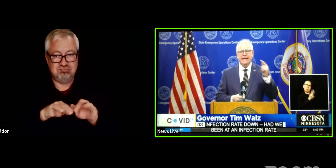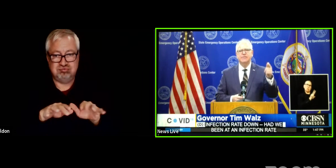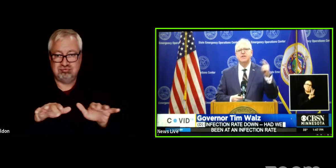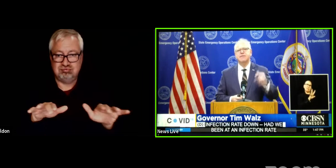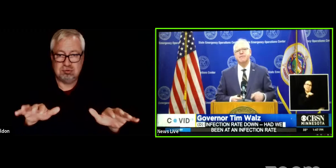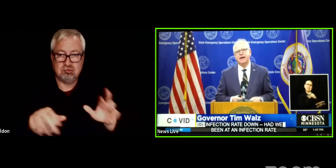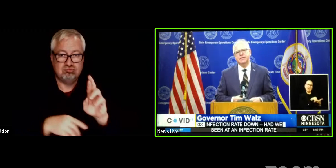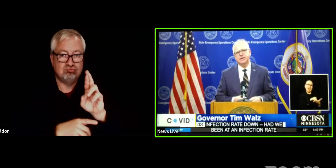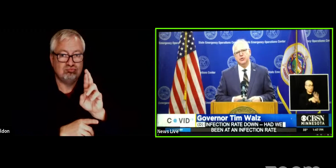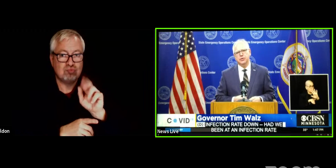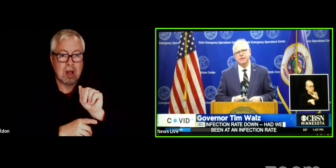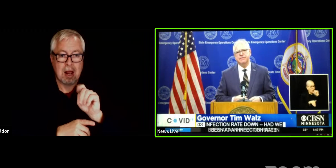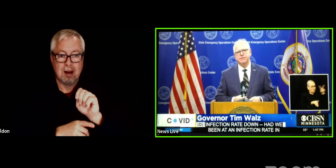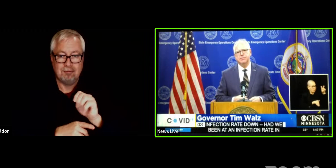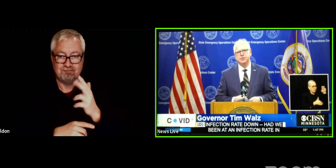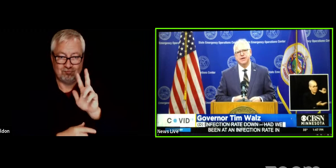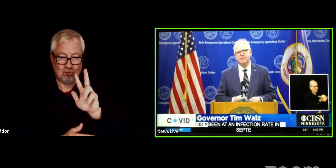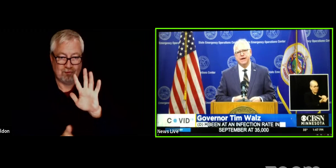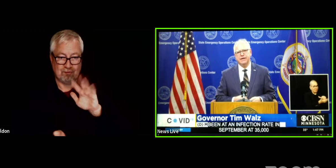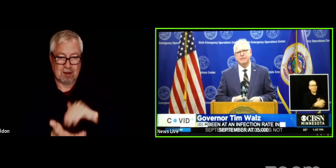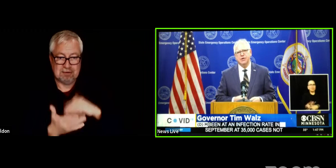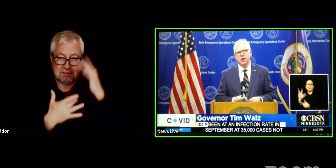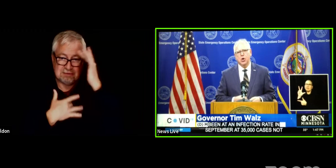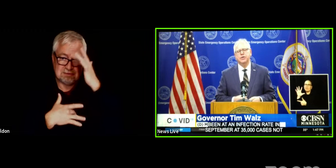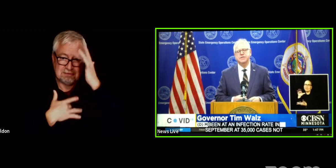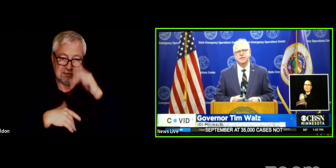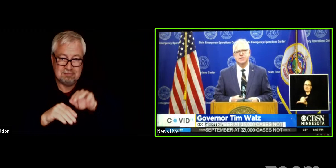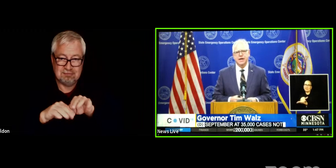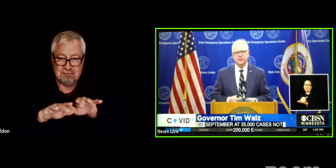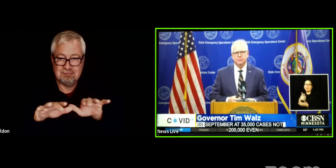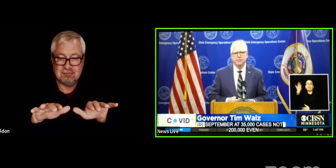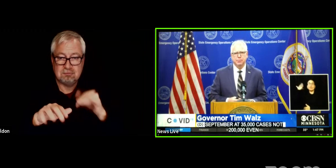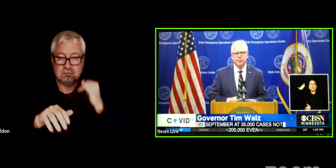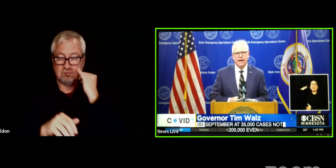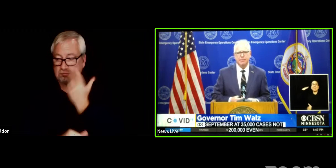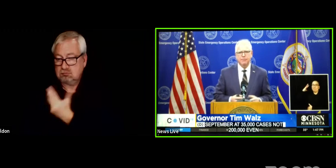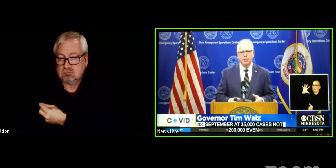EVEN IF THAT VACCINE HAD ONLY BEEN 50% EFFECTIVE, ONLY 60,000 PEOPLE WOULD DIE BEFORE